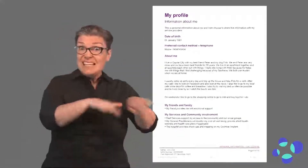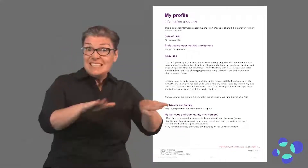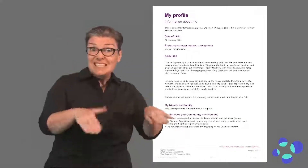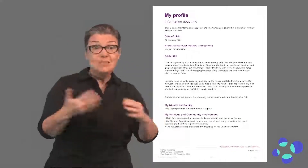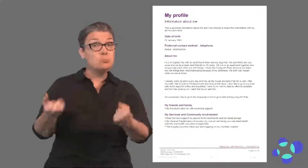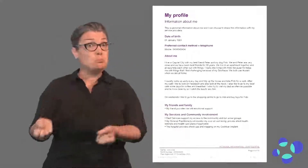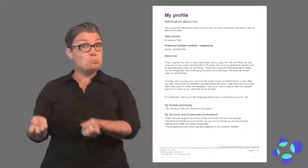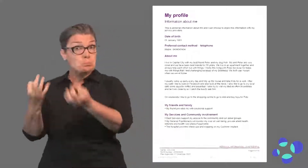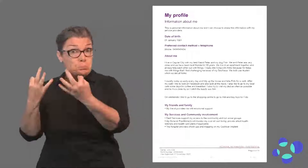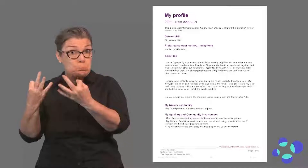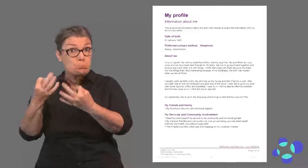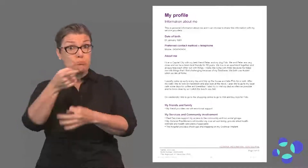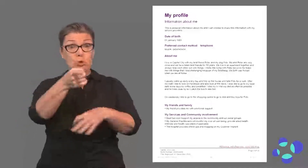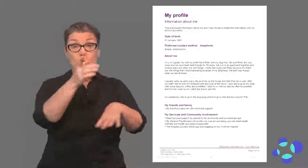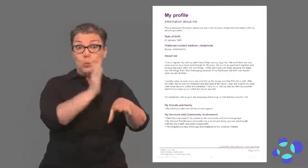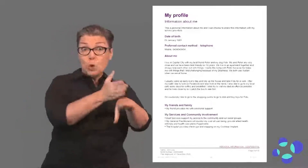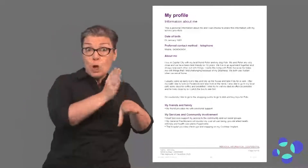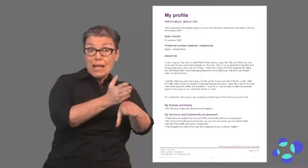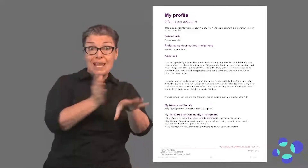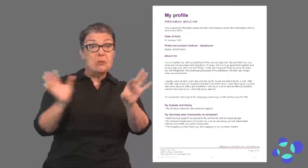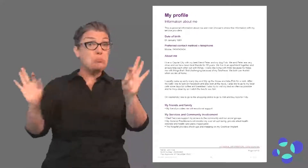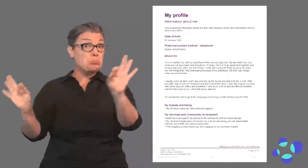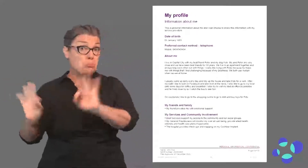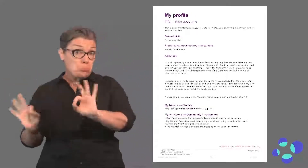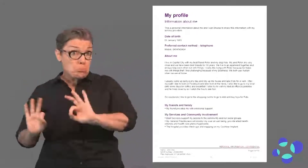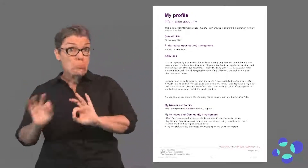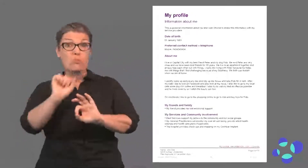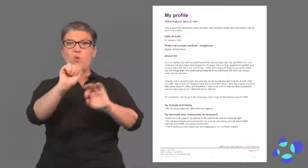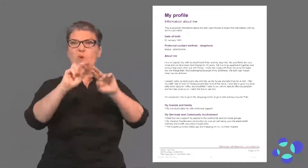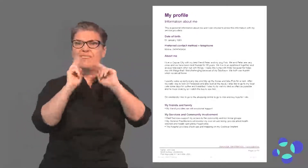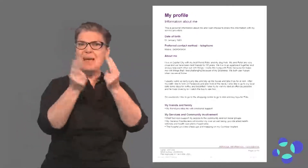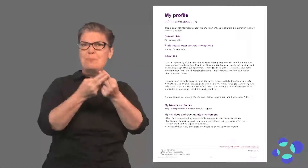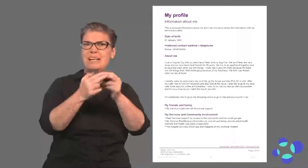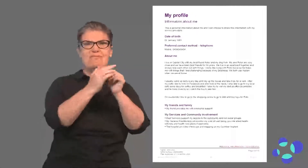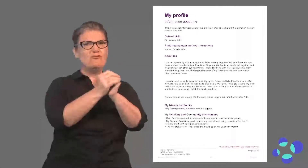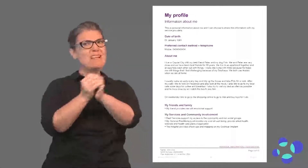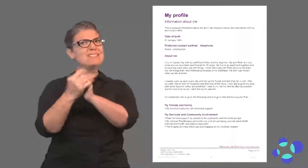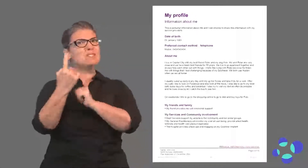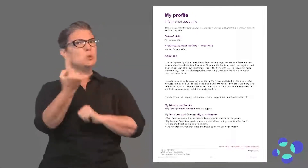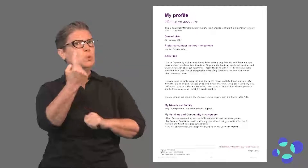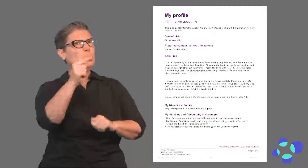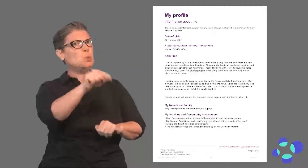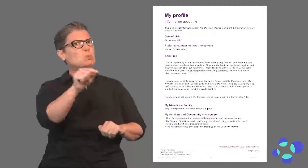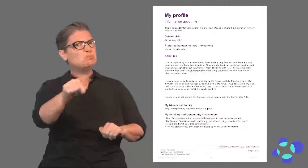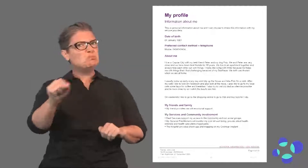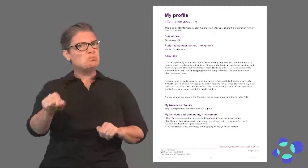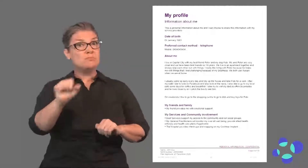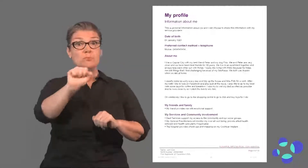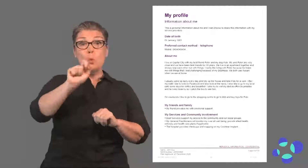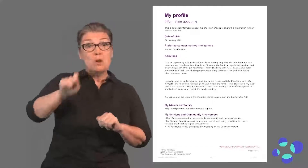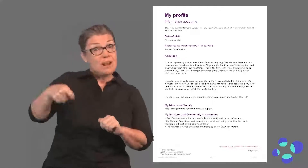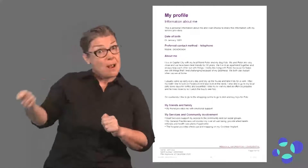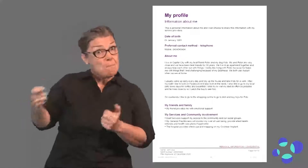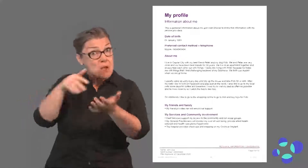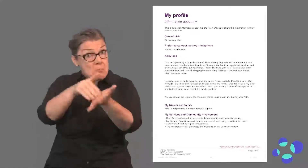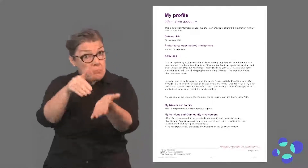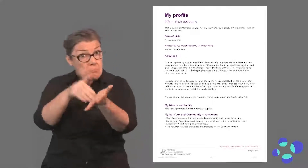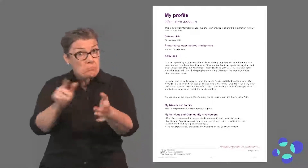single, have children, do not, be employed or not. Your family and friends who they are,